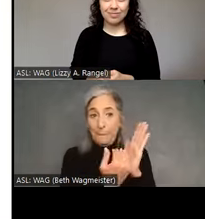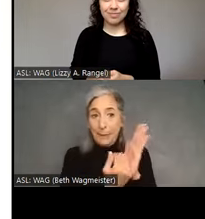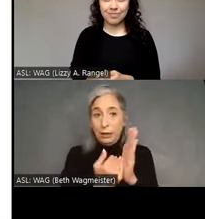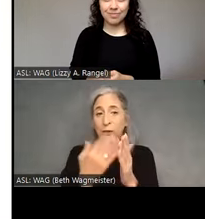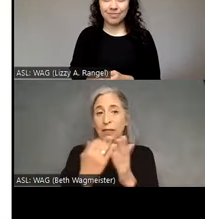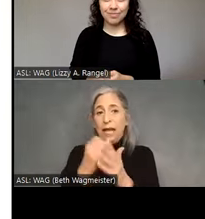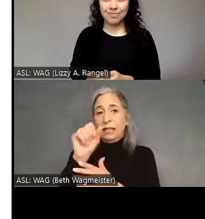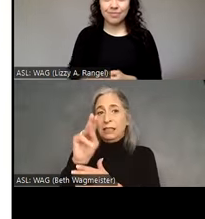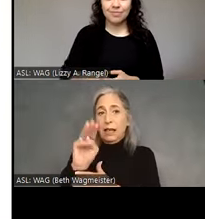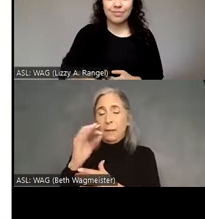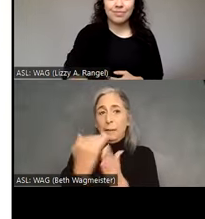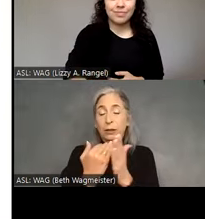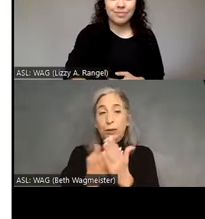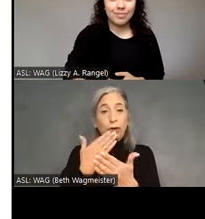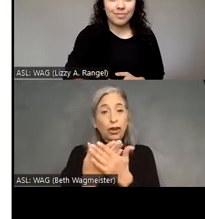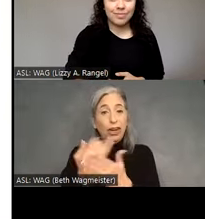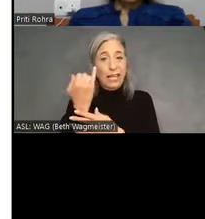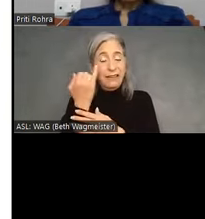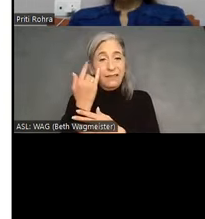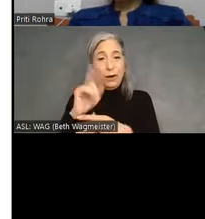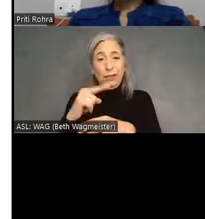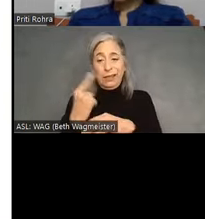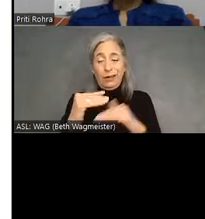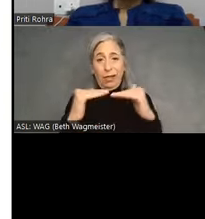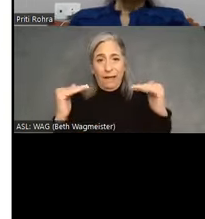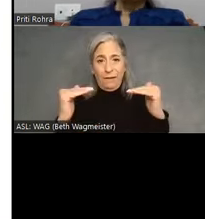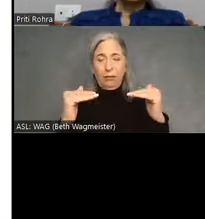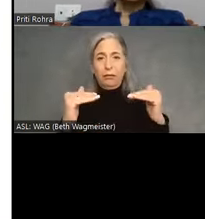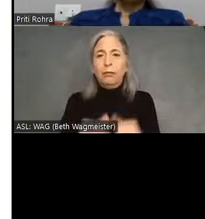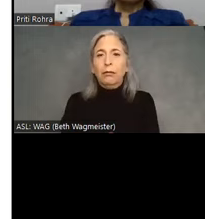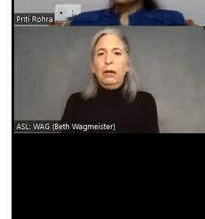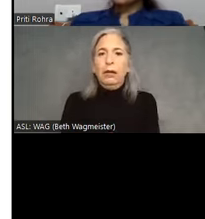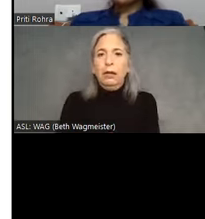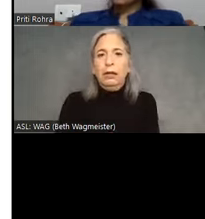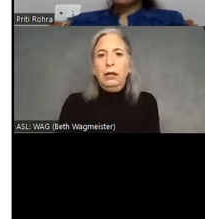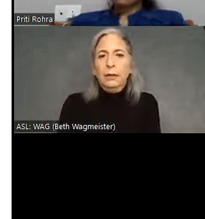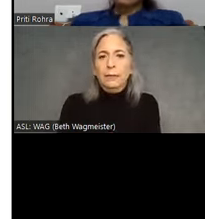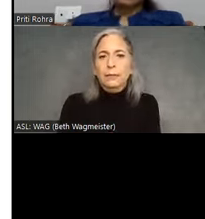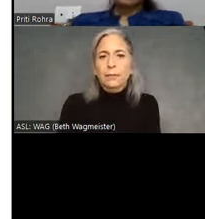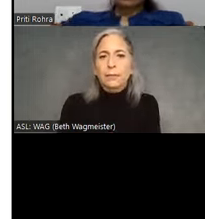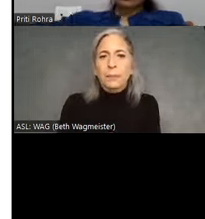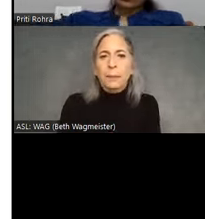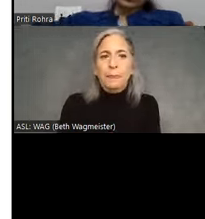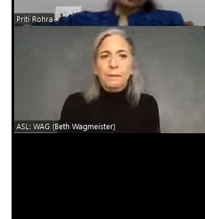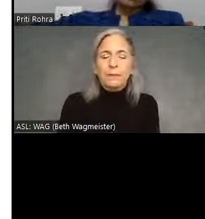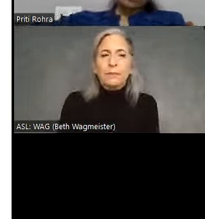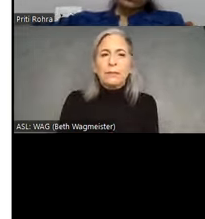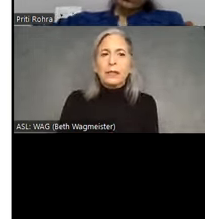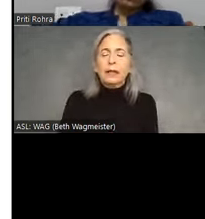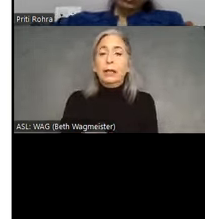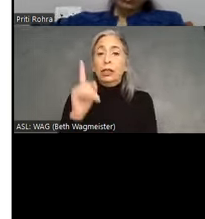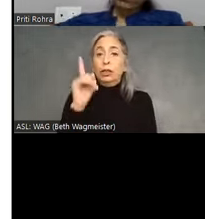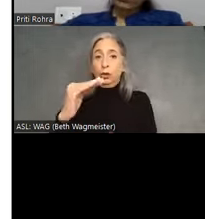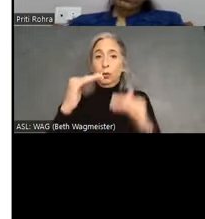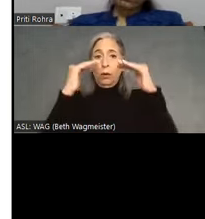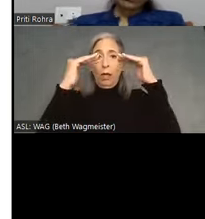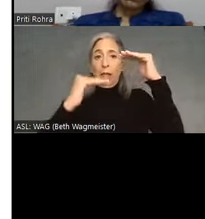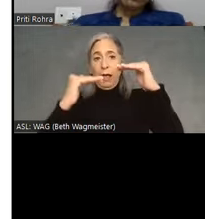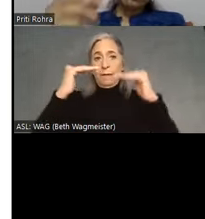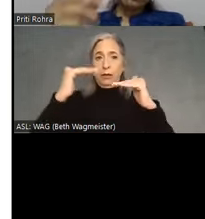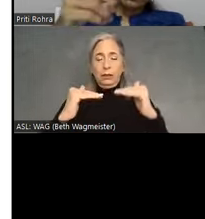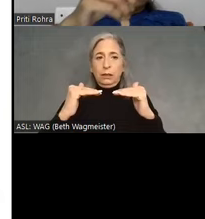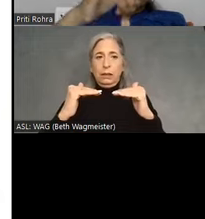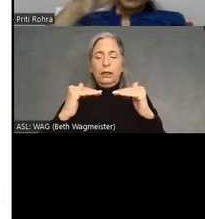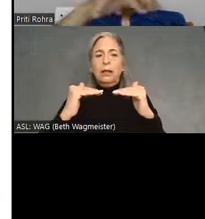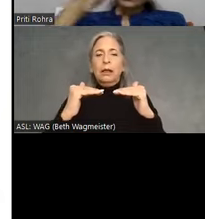if they are at a single level. I'll explain why. Multi-level menus, two, three levels down, again